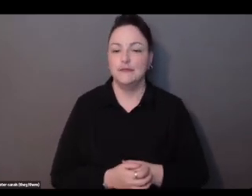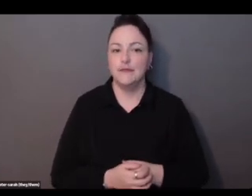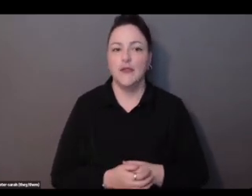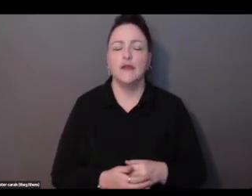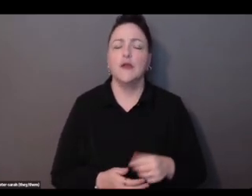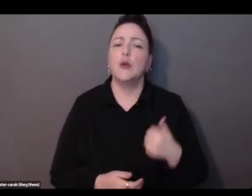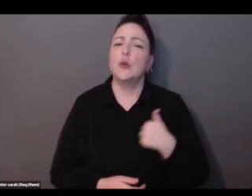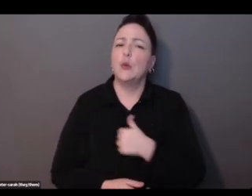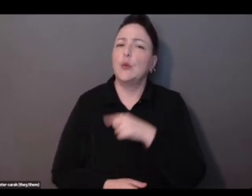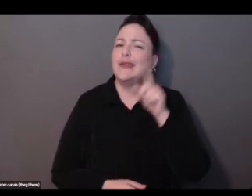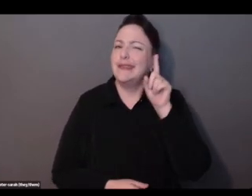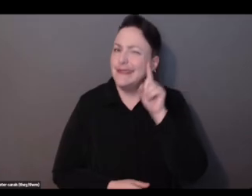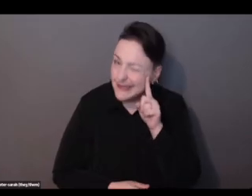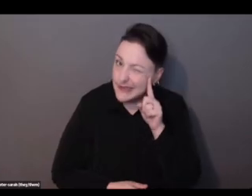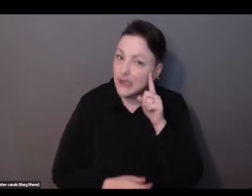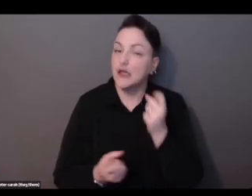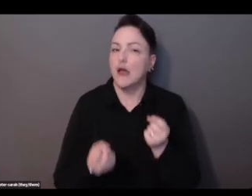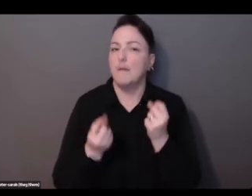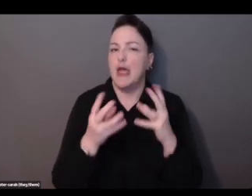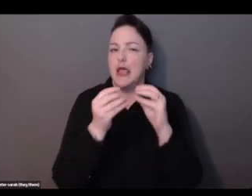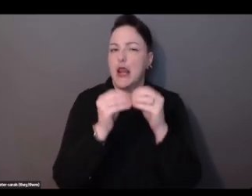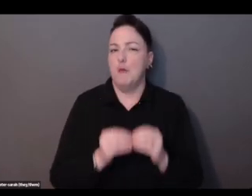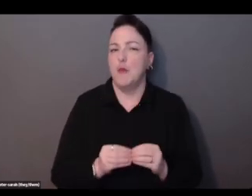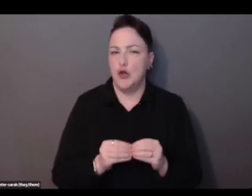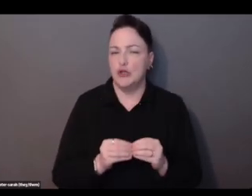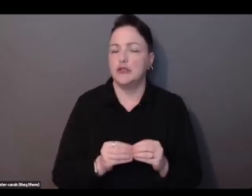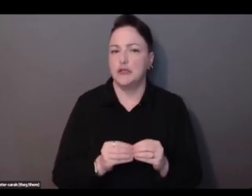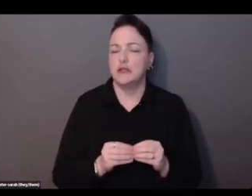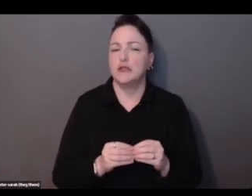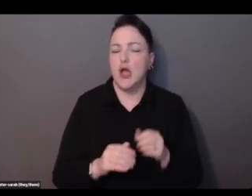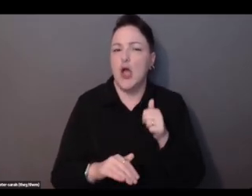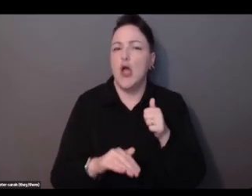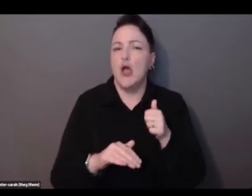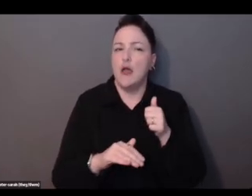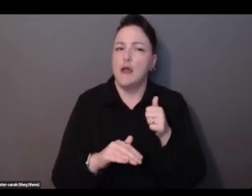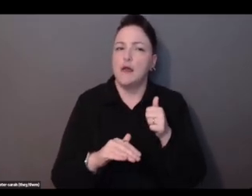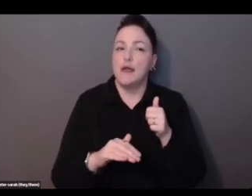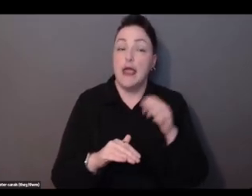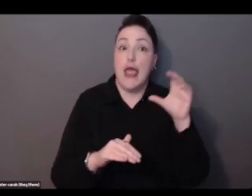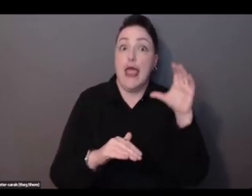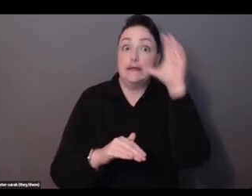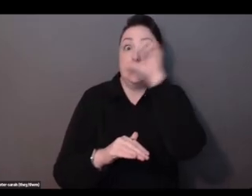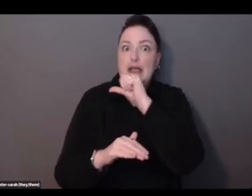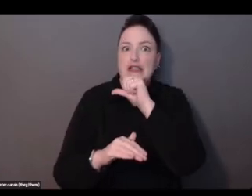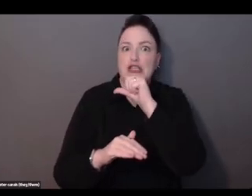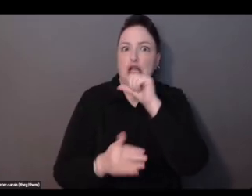are underestimated for many states, and we know for sure with California that this is